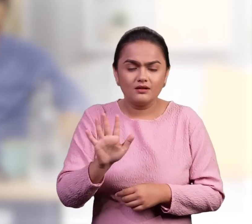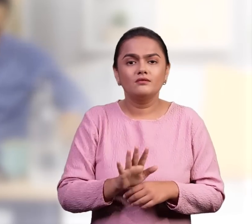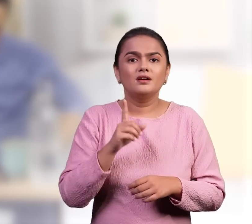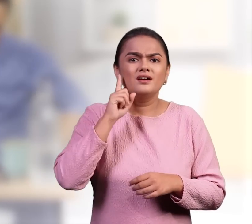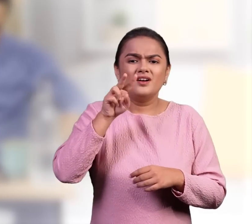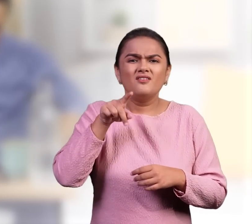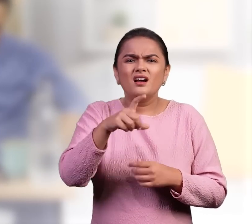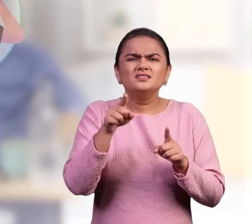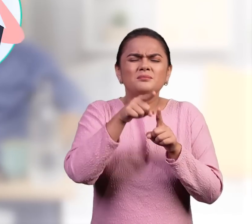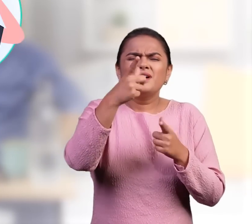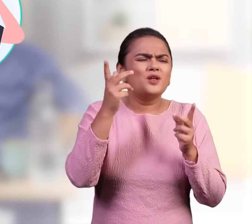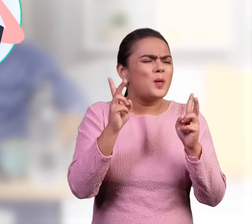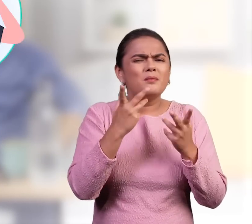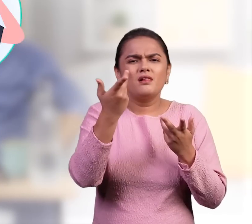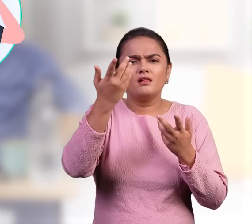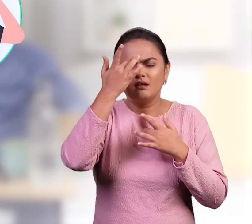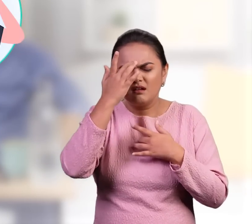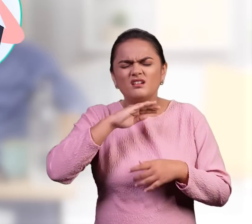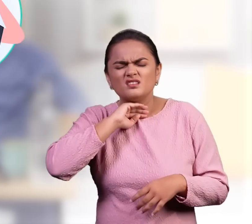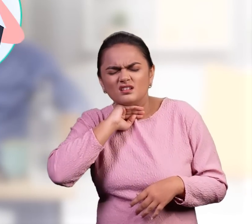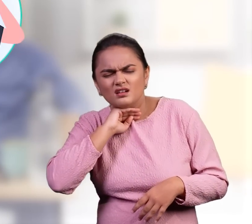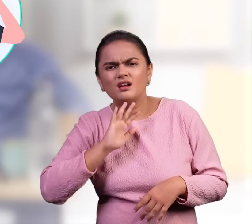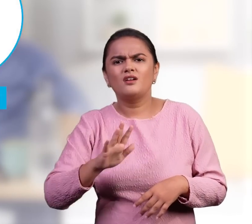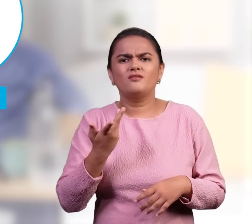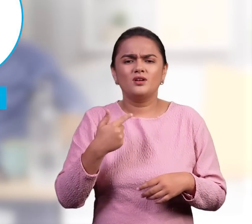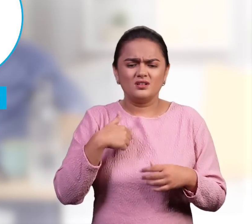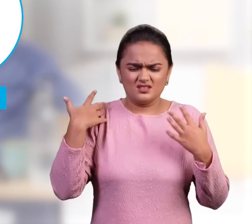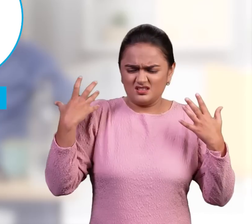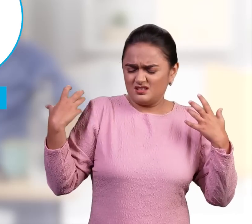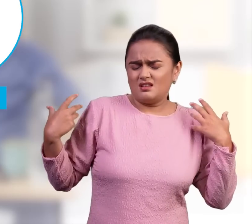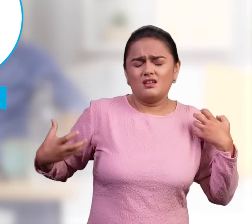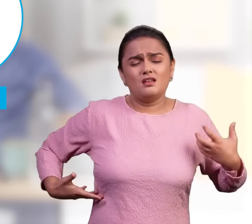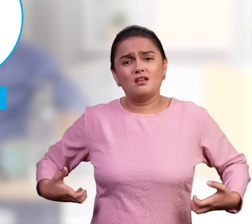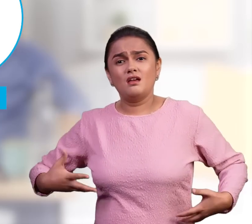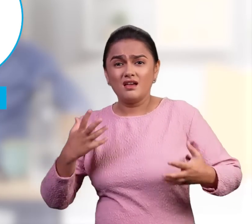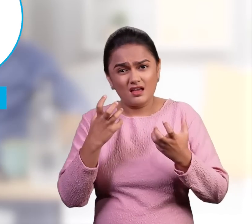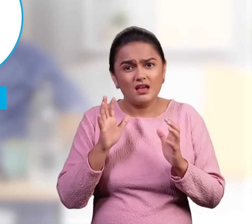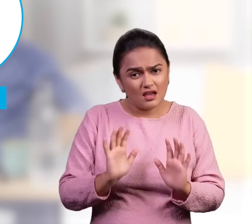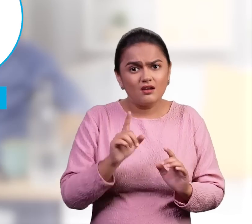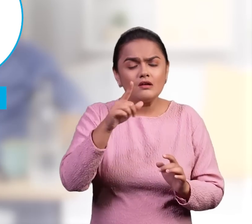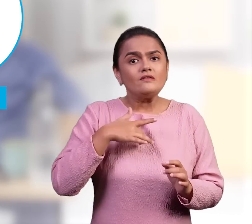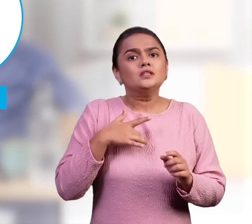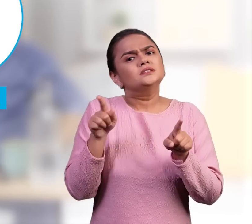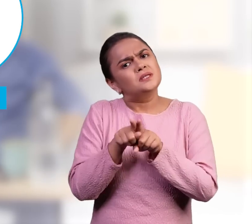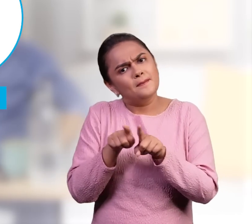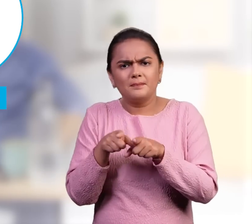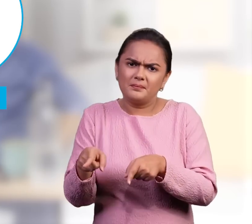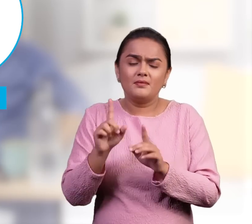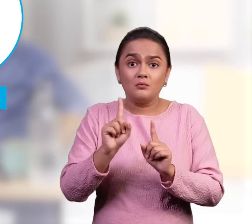Just like in the flu, you may experience fever and body aches.